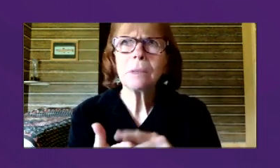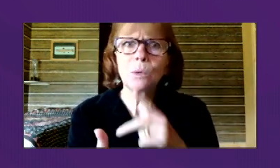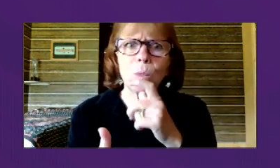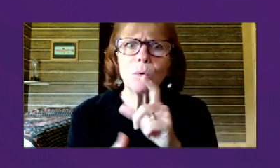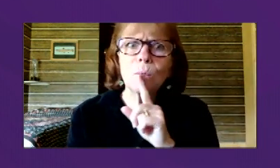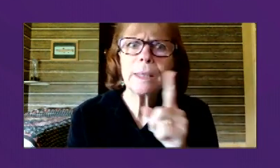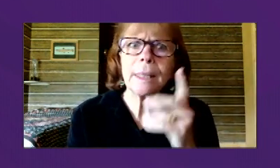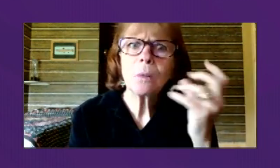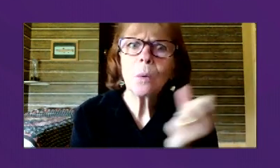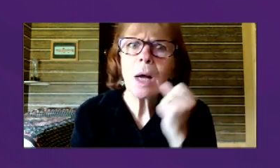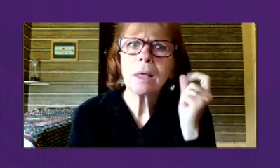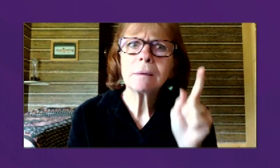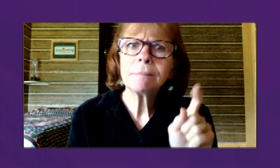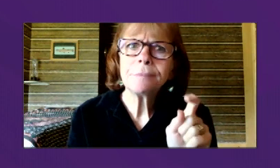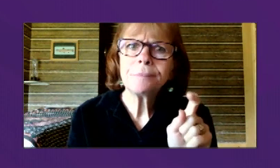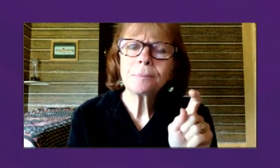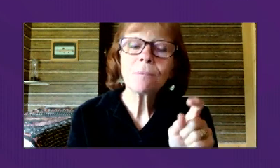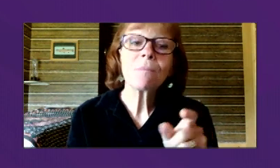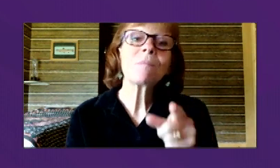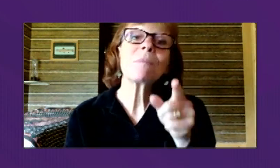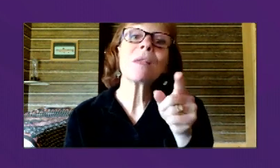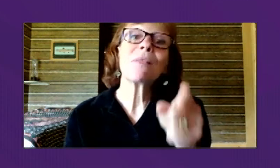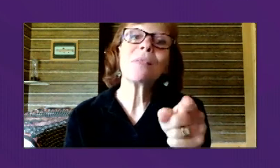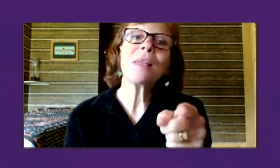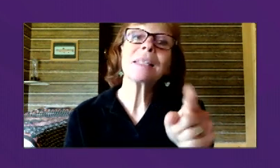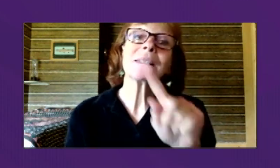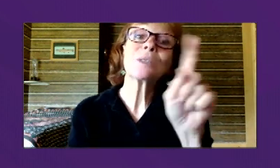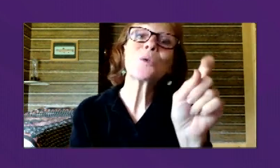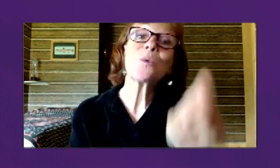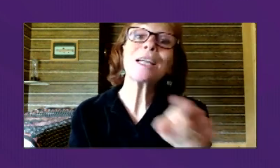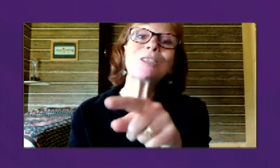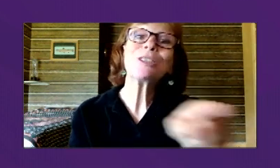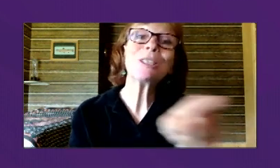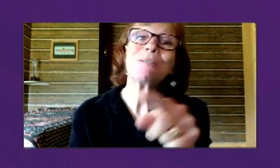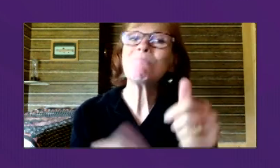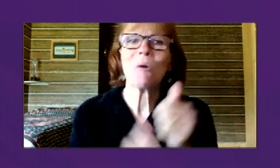But this narrative discussed here isn't what most of the public saw during this time period.